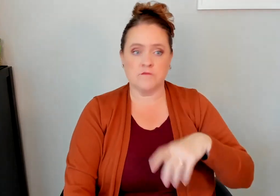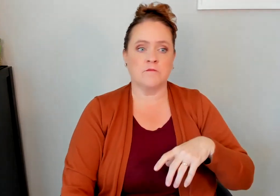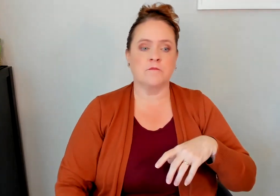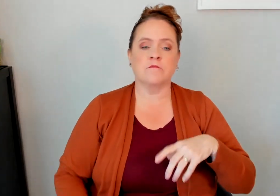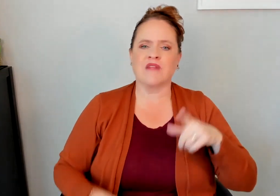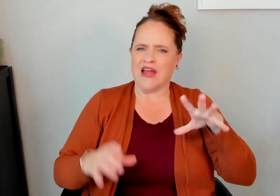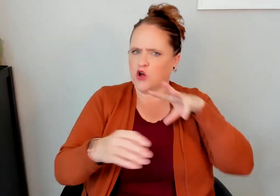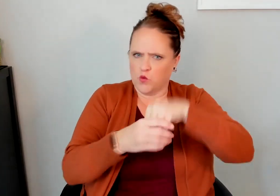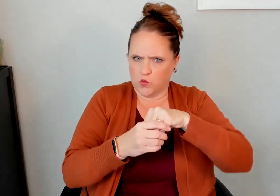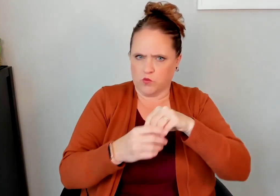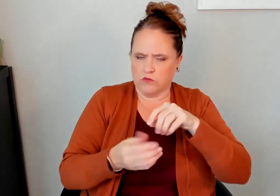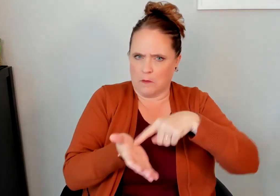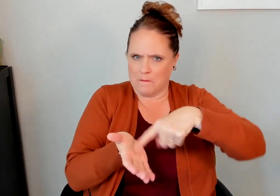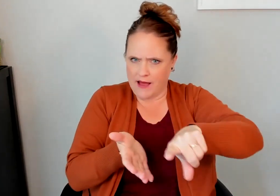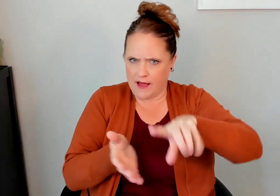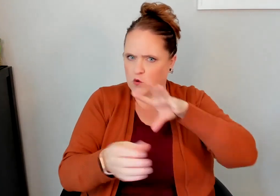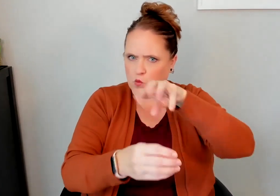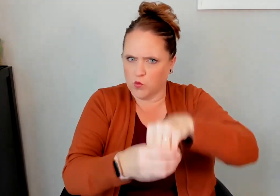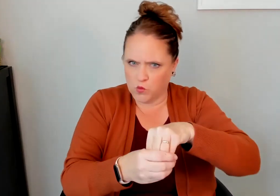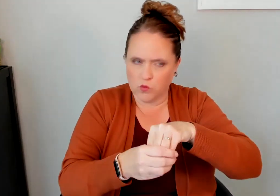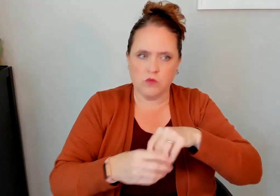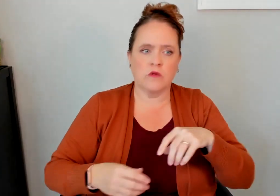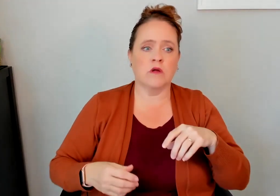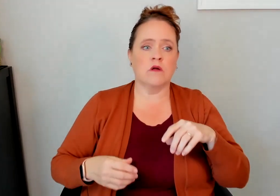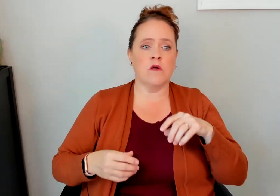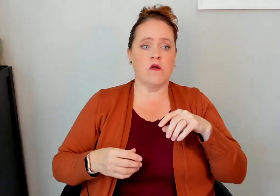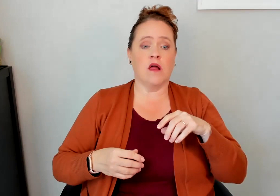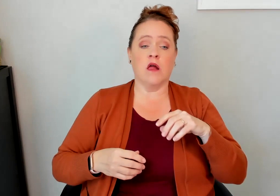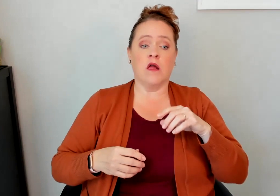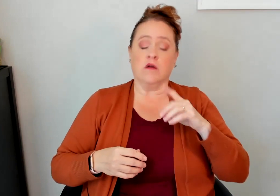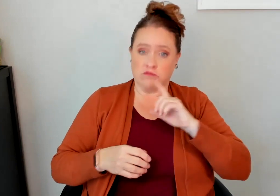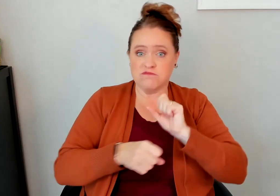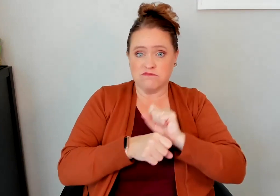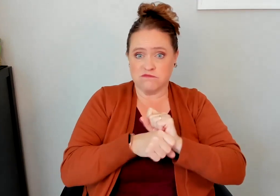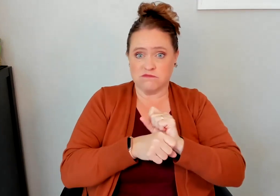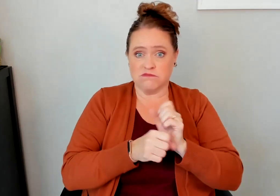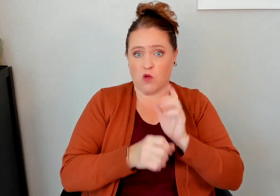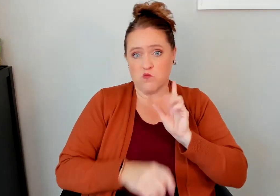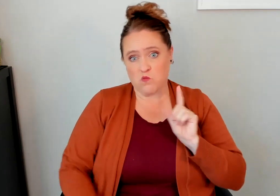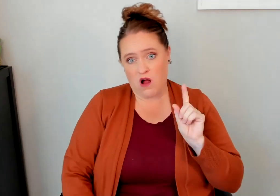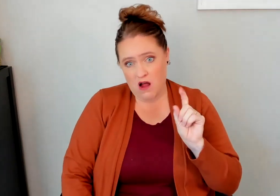getting there in back. first of all, that cost is included whenever you book